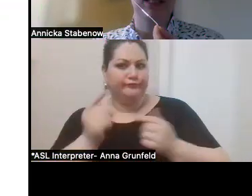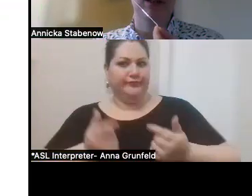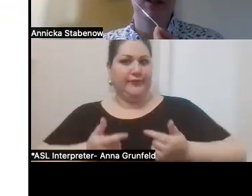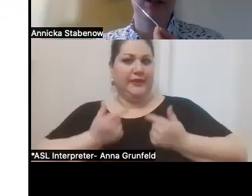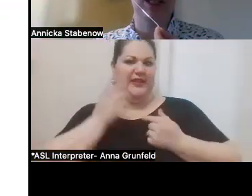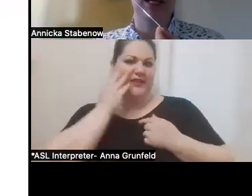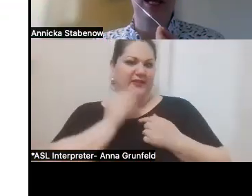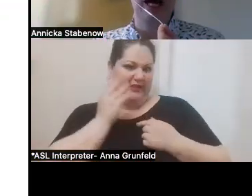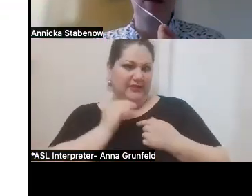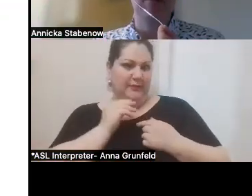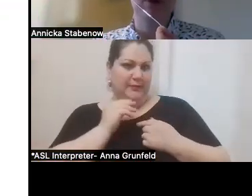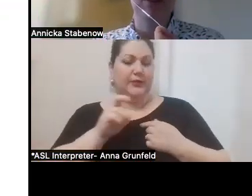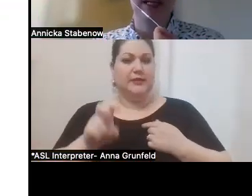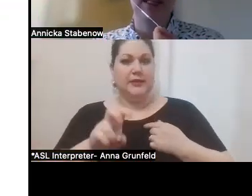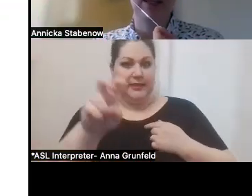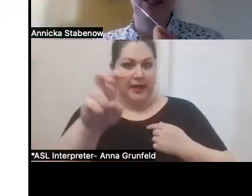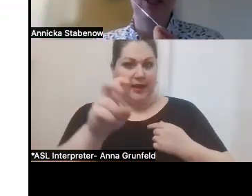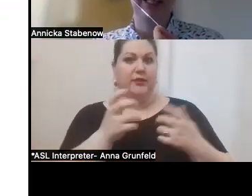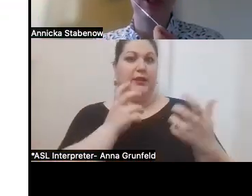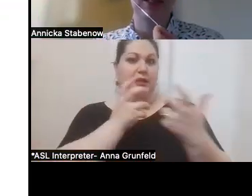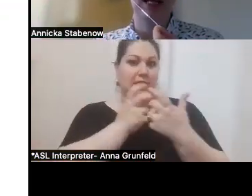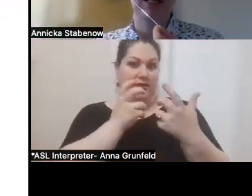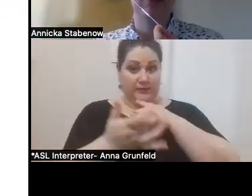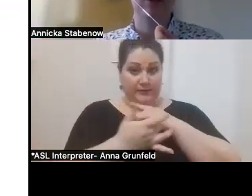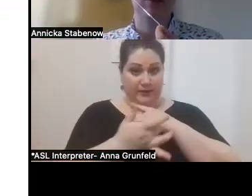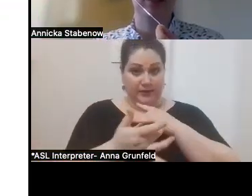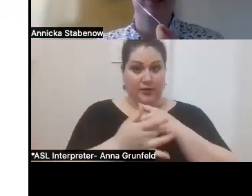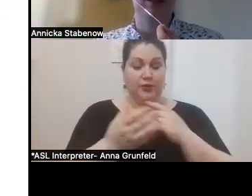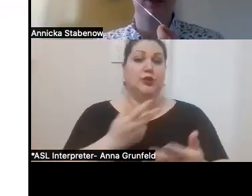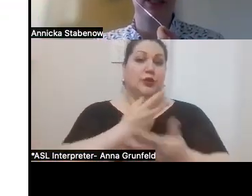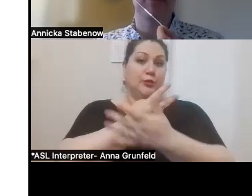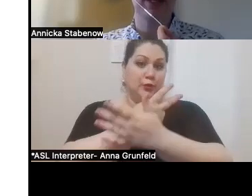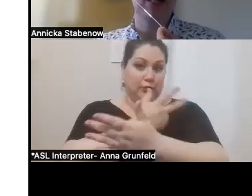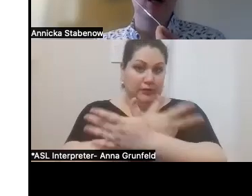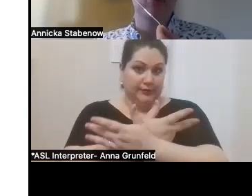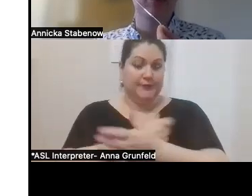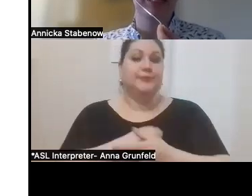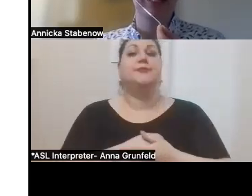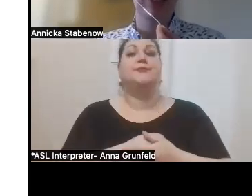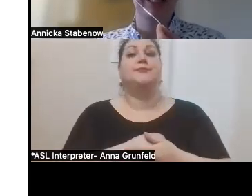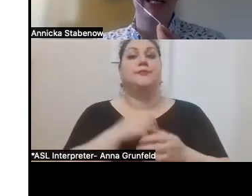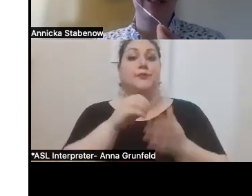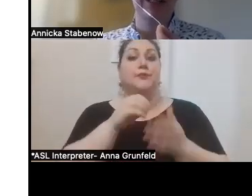technology and post-secondary education as a student with a disability, where PhD candidate